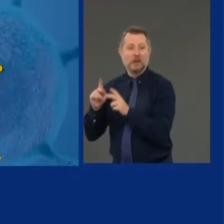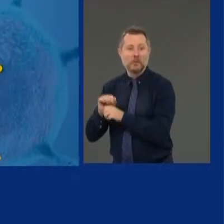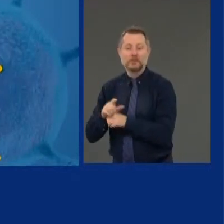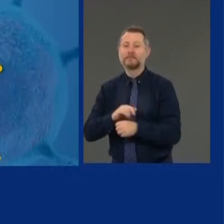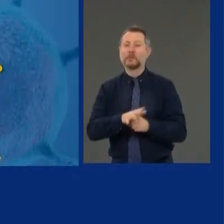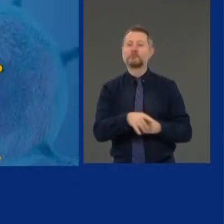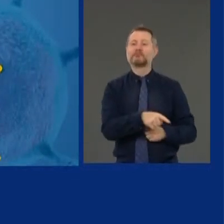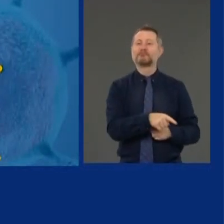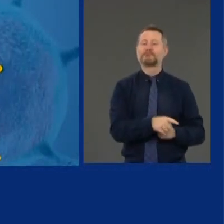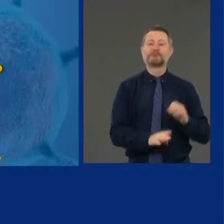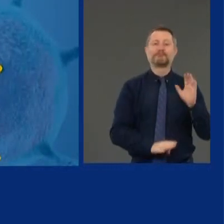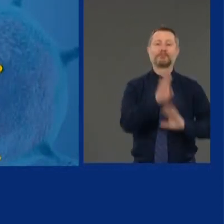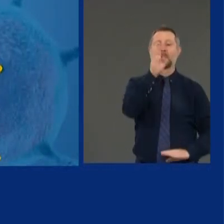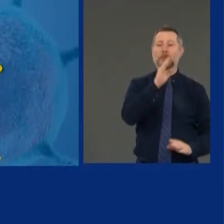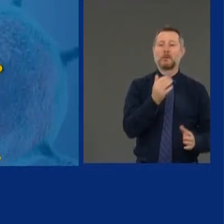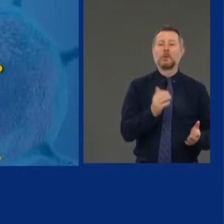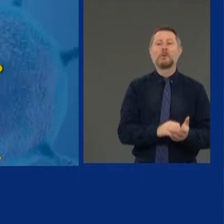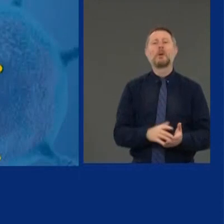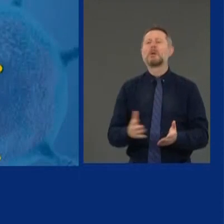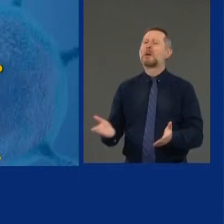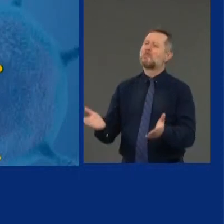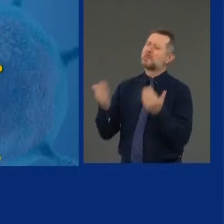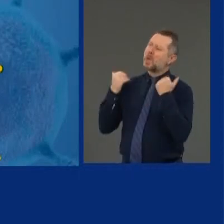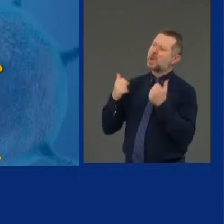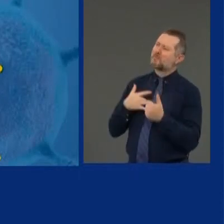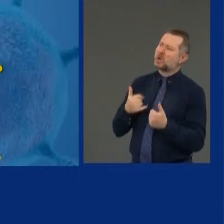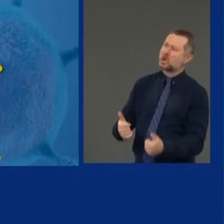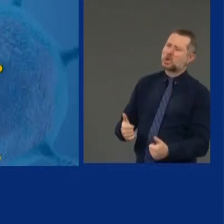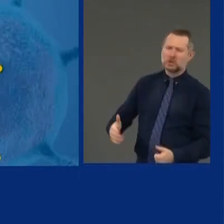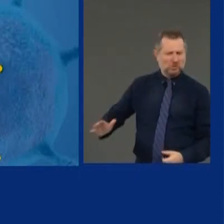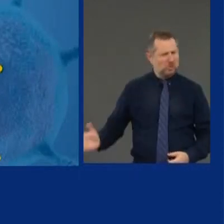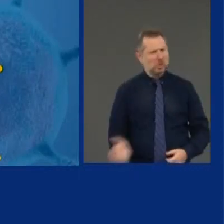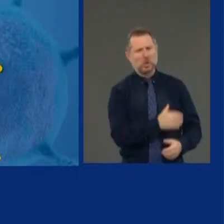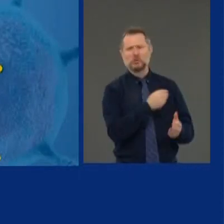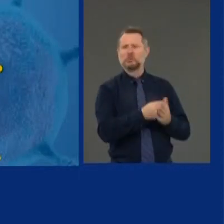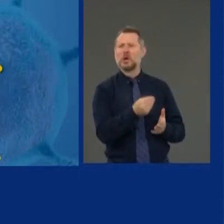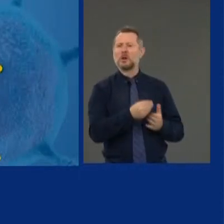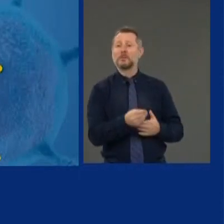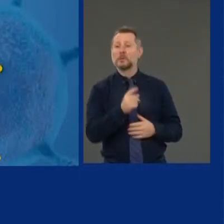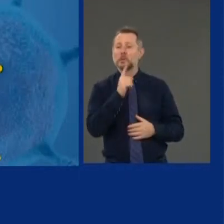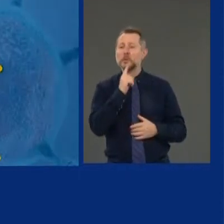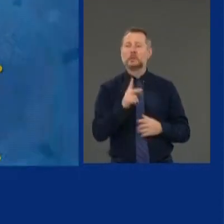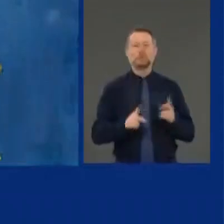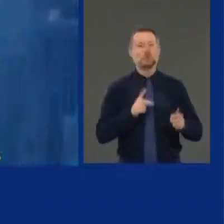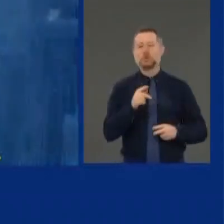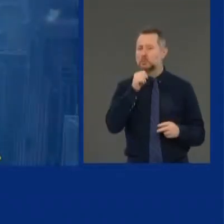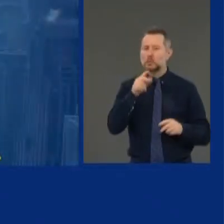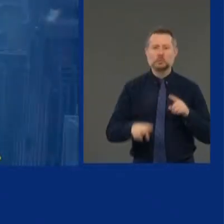WE ARE REOPENING BUT IT'S INCREASING THE SPREAD OF THE VIRUS.